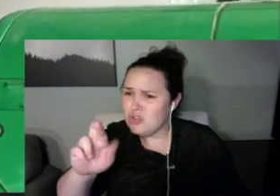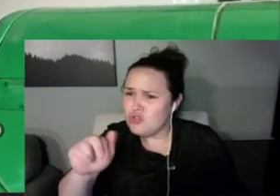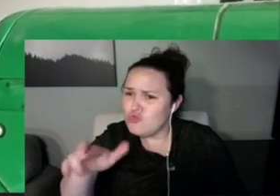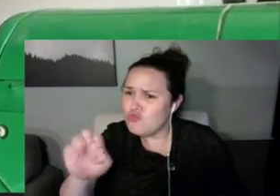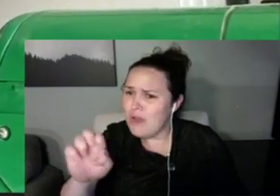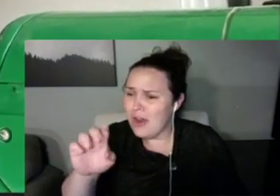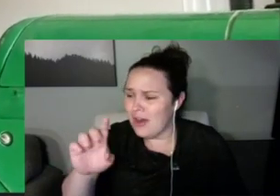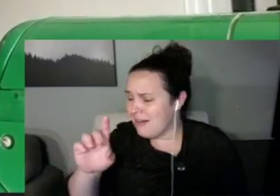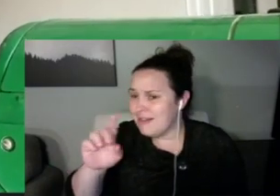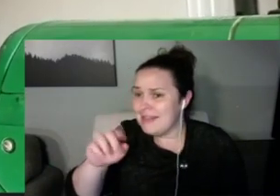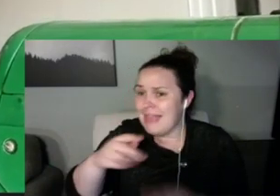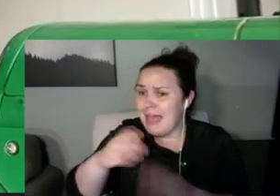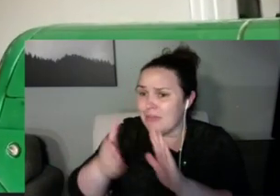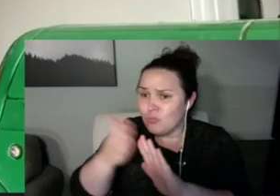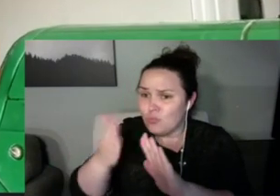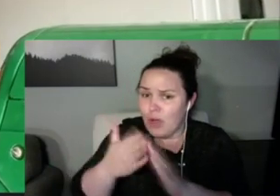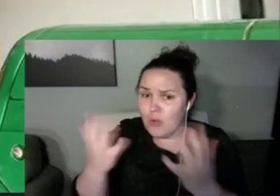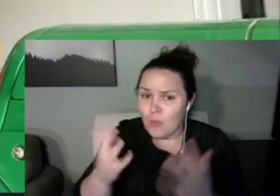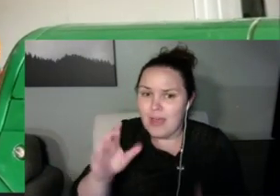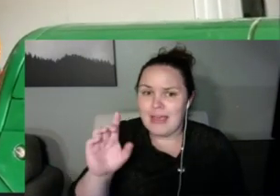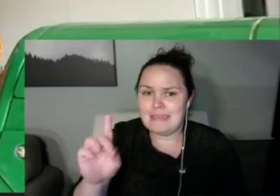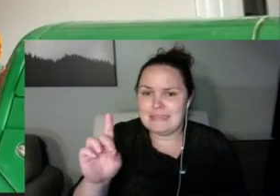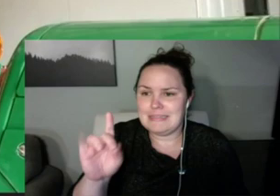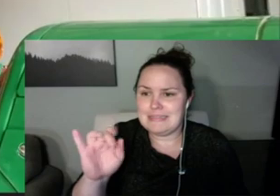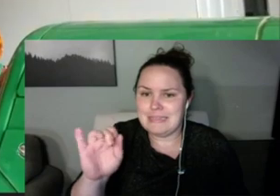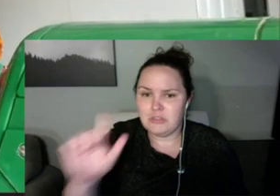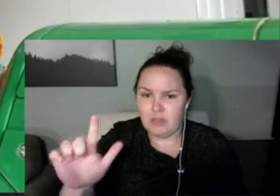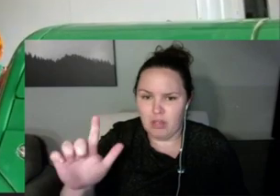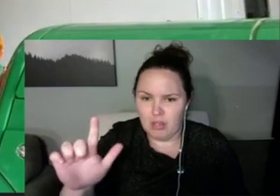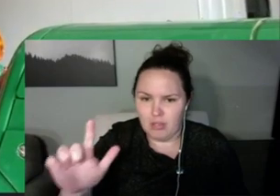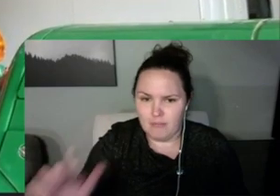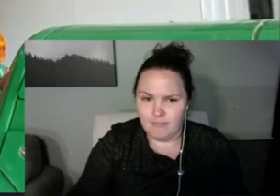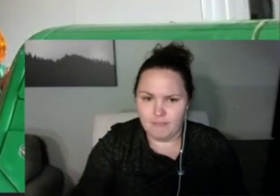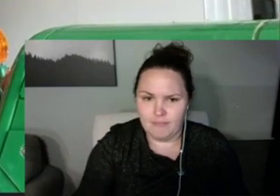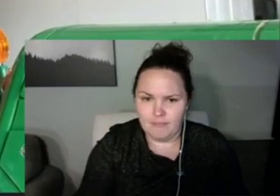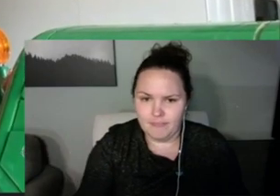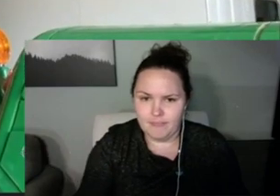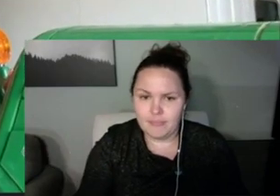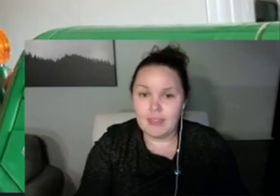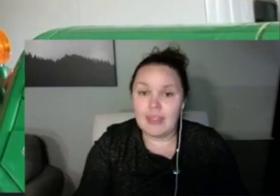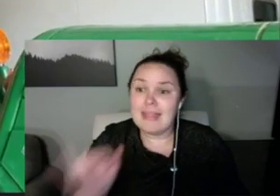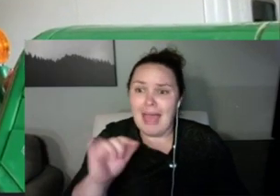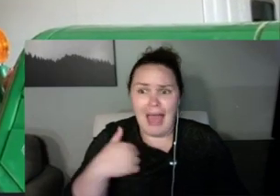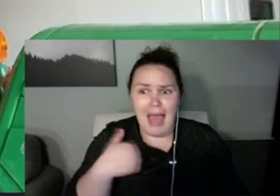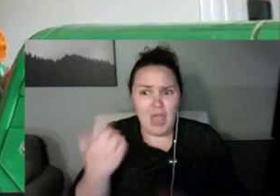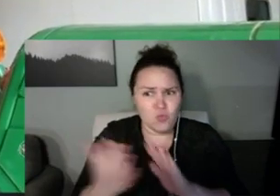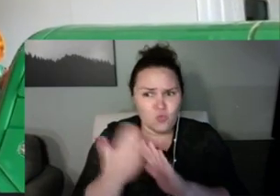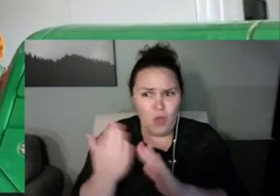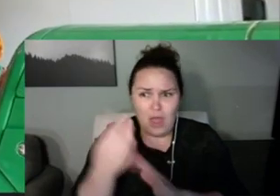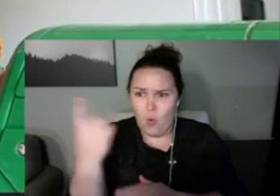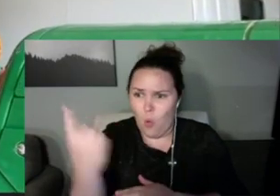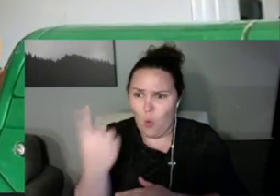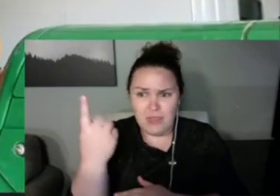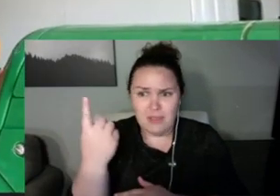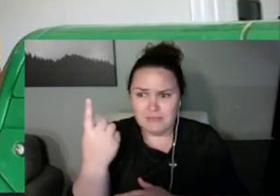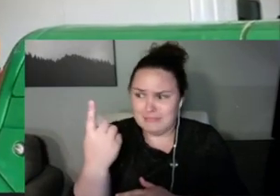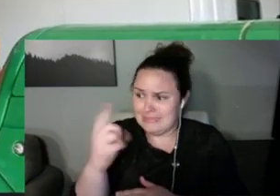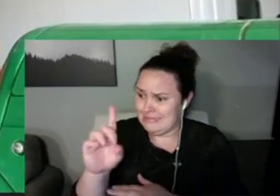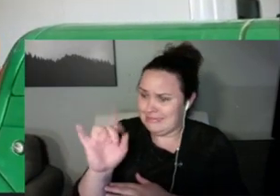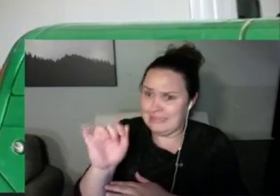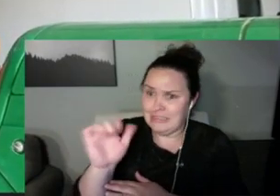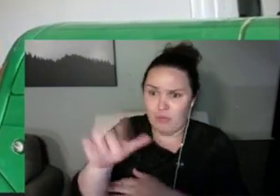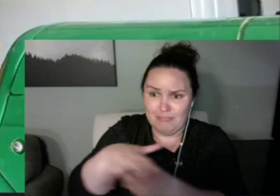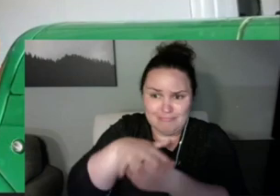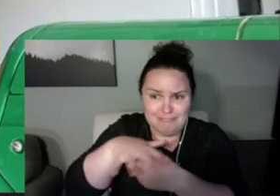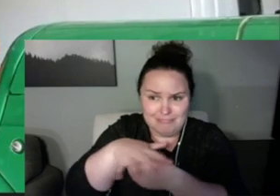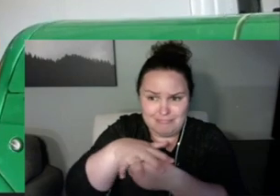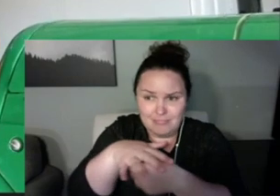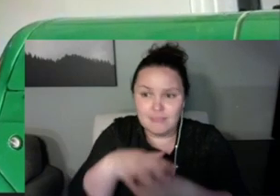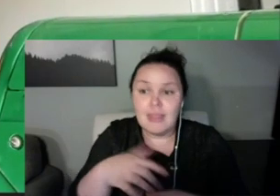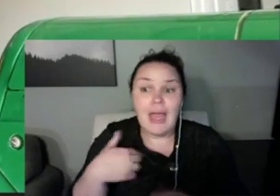I probably have one of the only diesel ones in the county. And but anyway